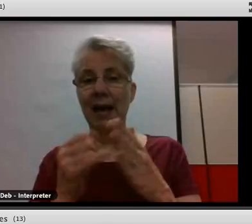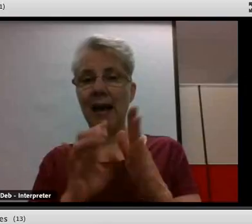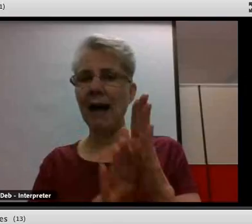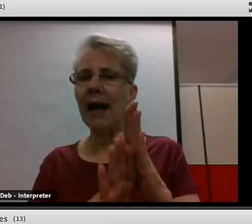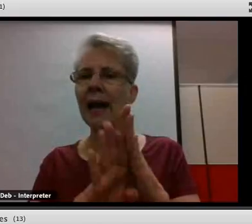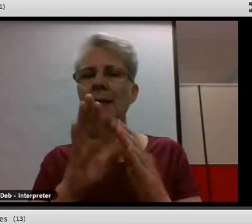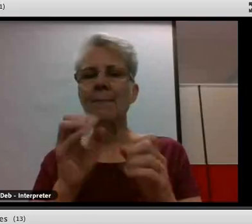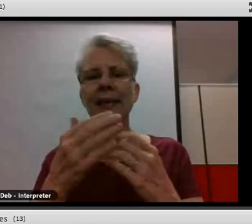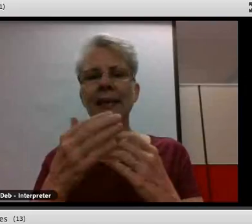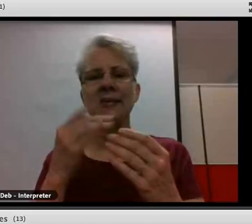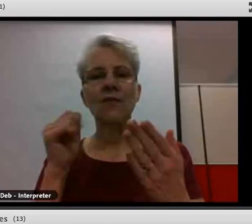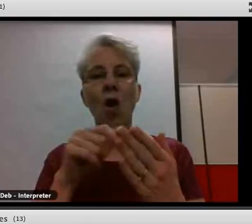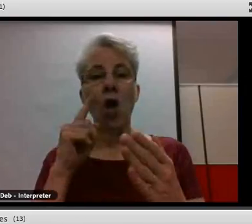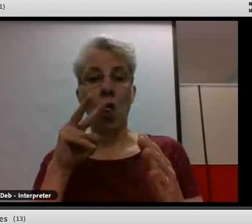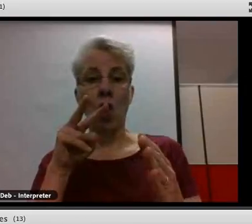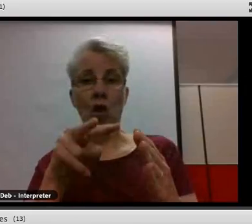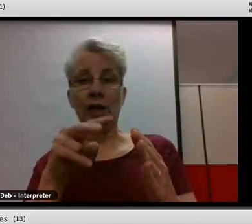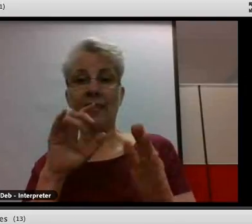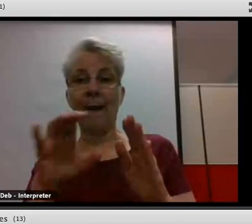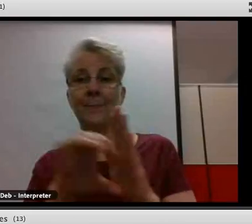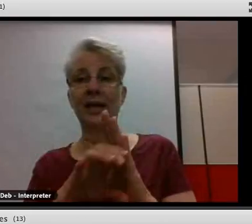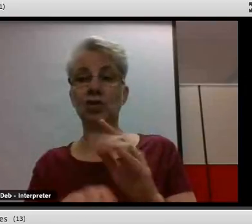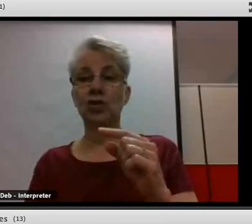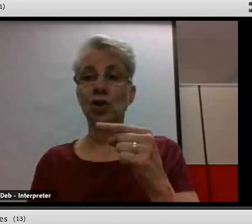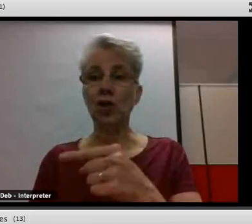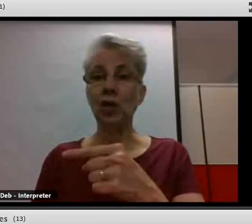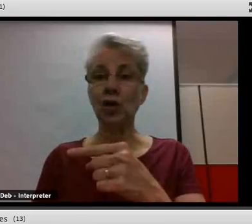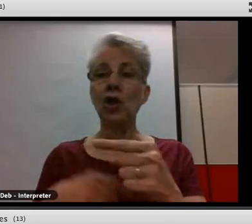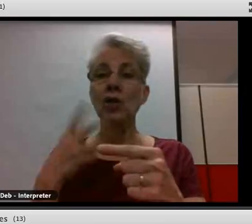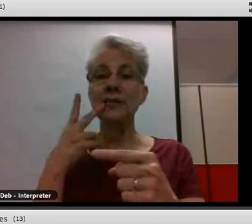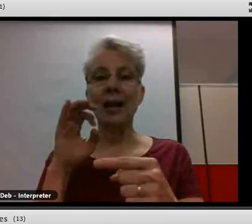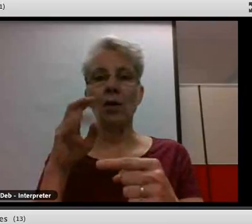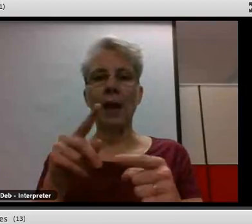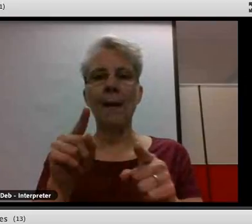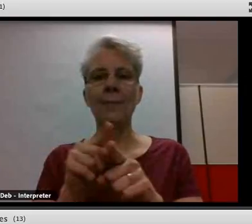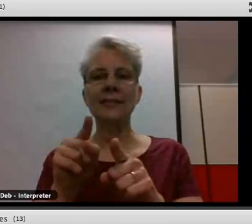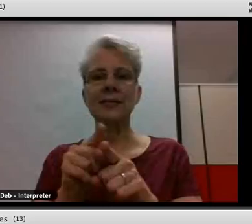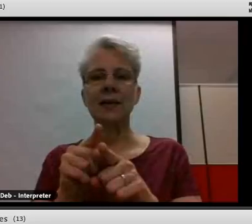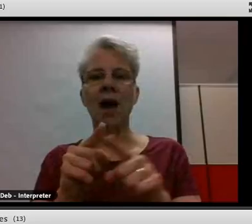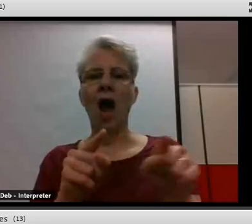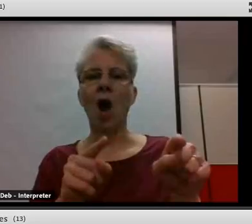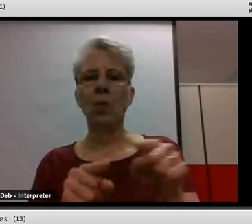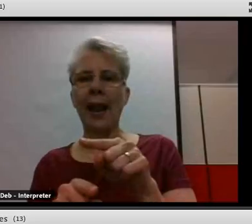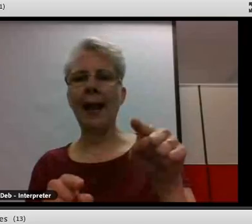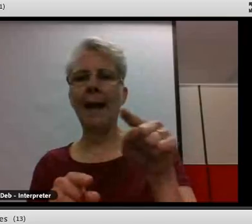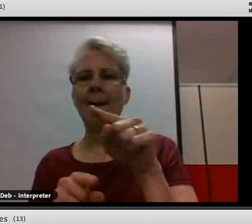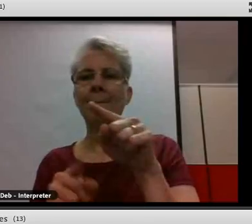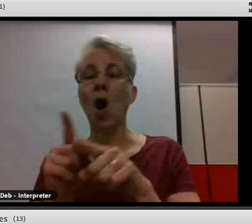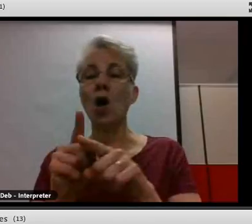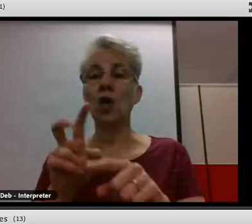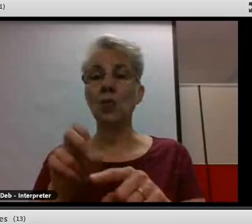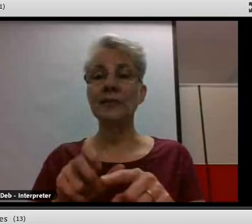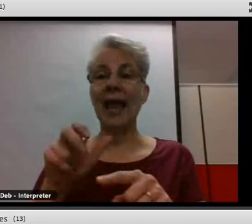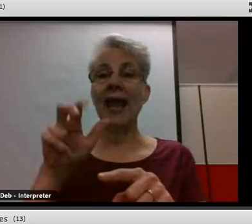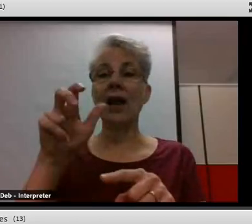Well, screen readers sometimes can't, I don't think, understand Flash. So if your entire website is Flash,